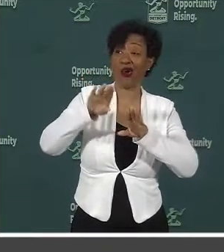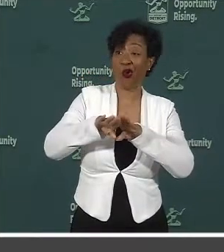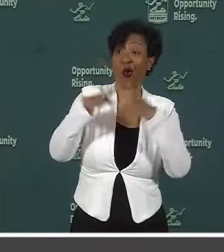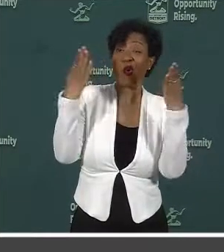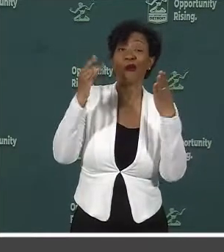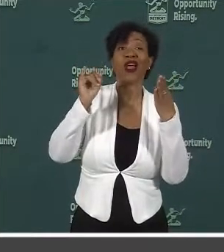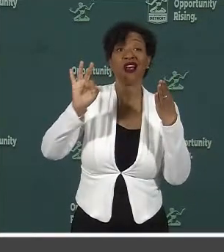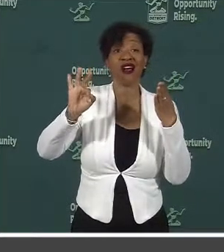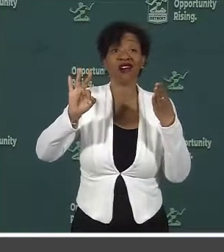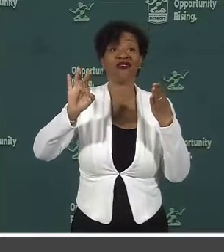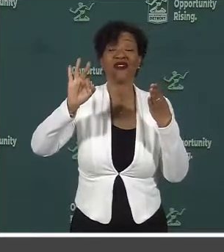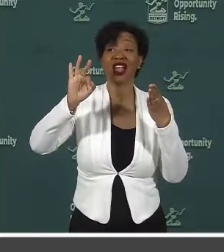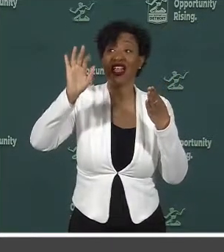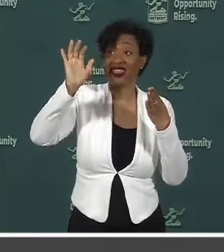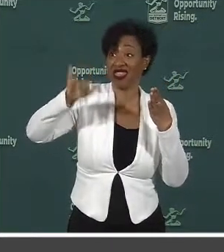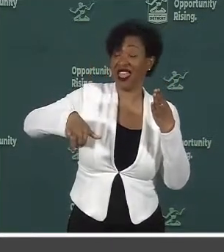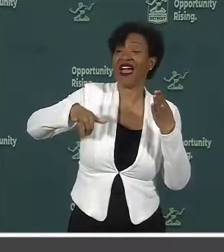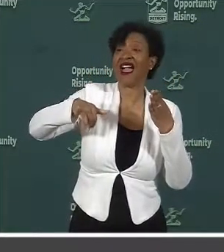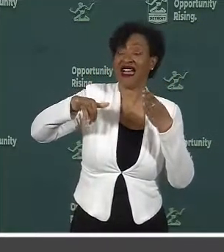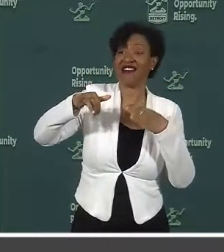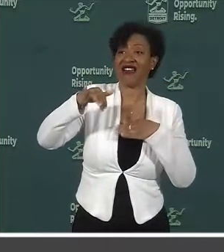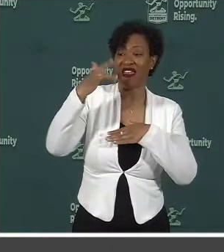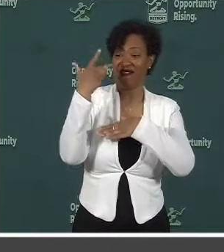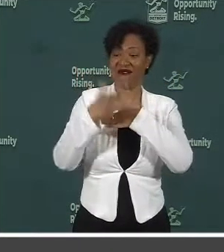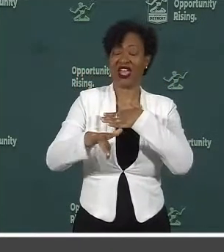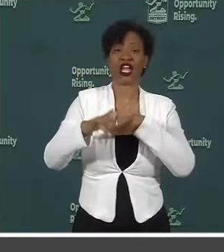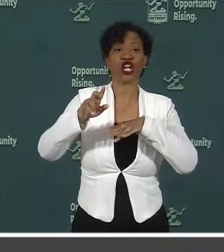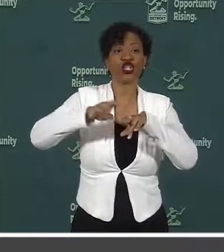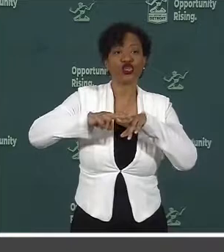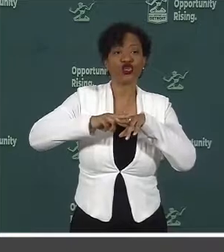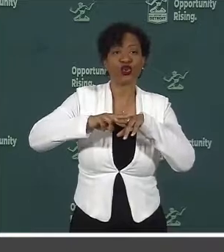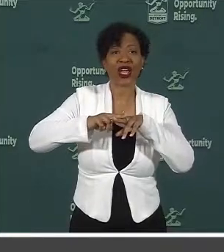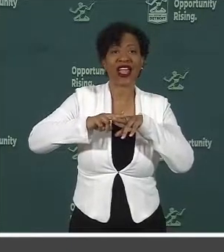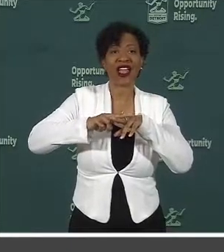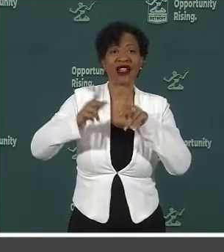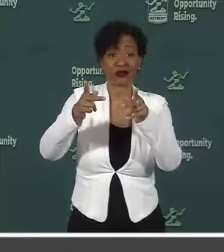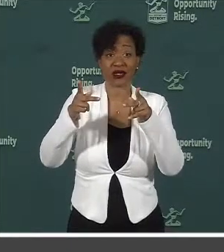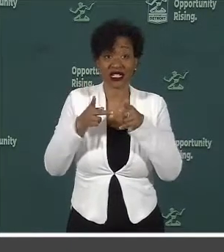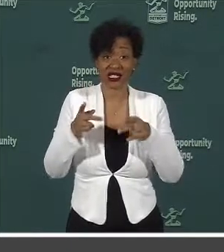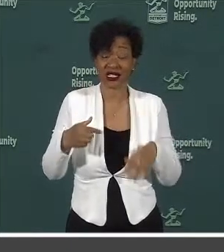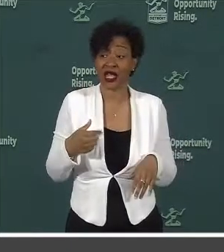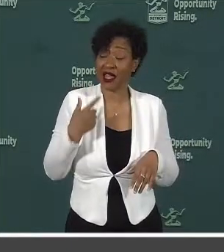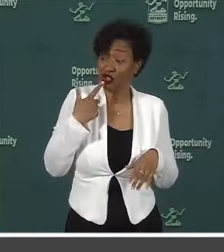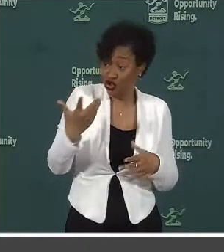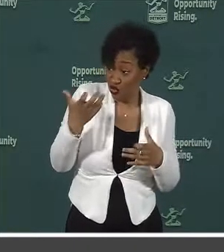DOLLARS TO PUT WINDOWS IN A MAKE A TRAIN STATION THAT'S CRAZY I SAID DO YOU WANT THE DEAL OR NOT AND SO THEY SIGNED